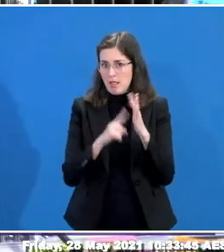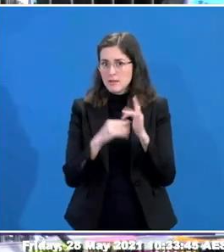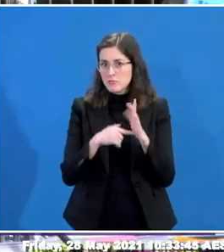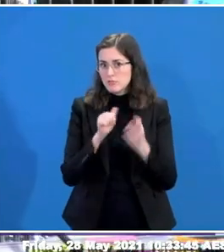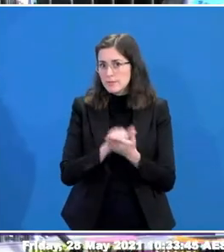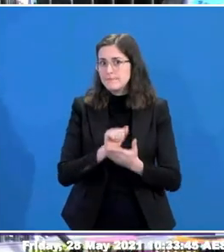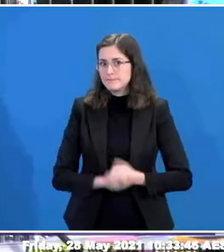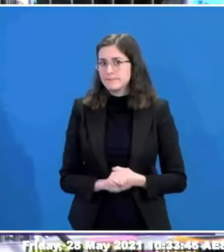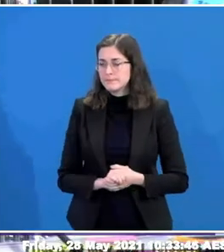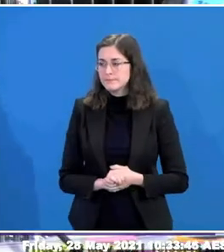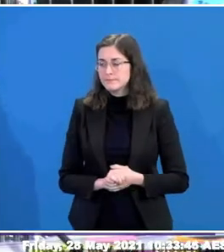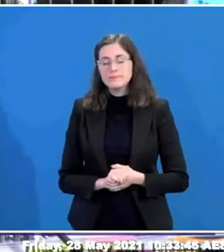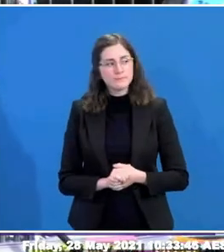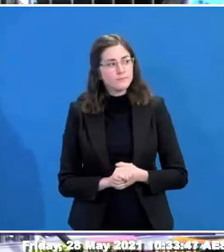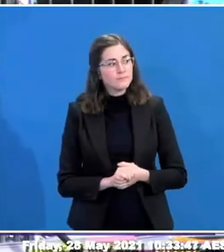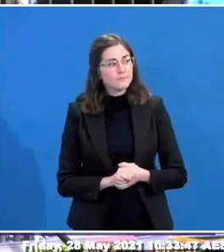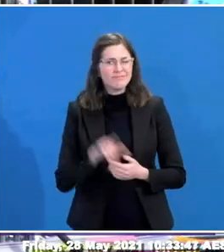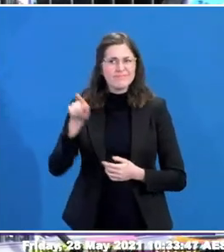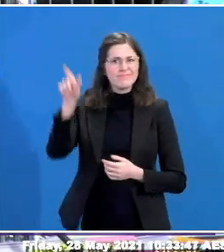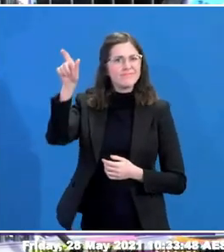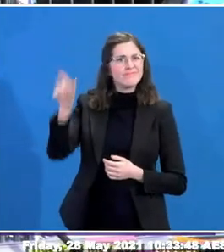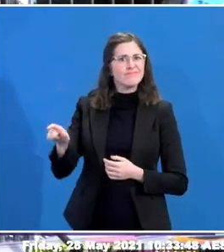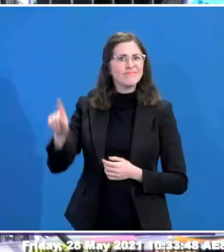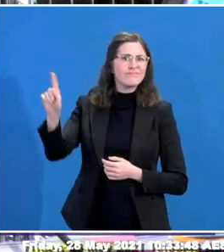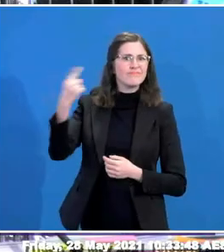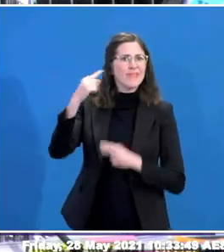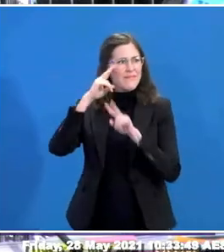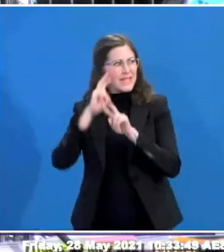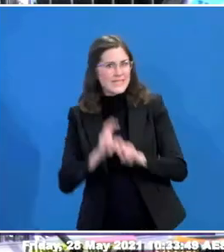Now, Ms Piaud provided a later report and a